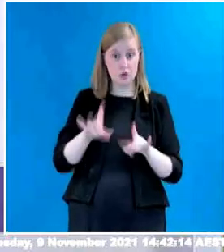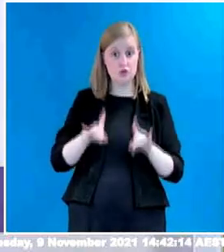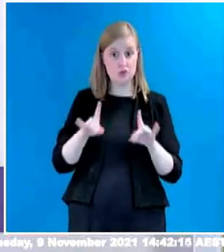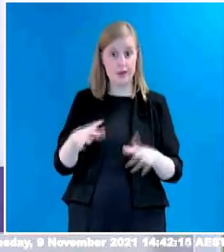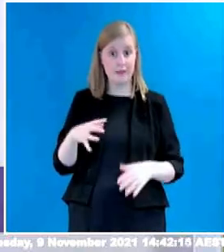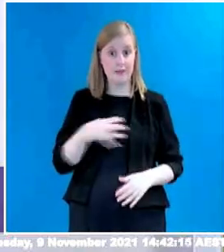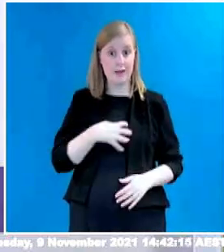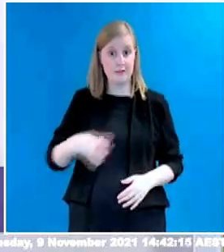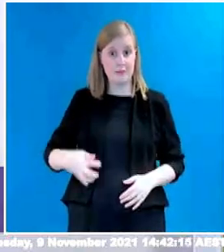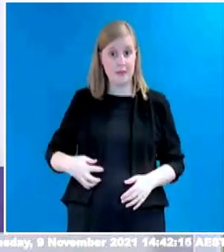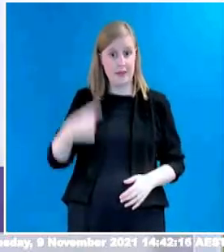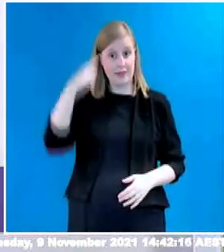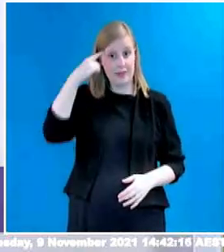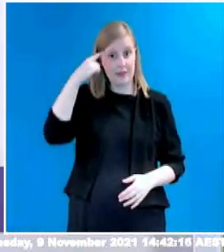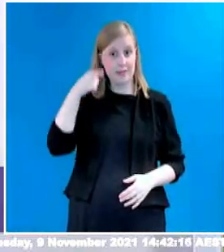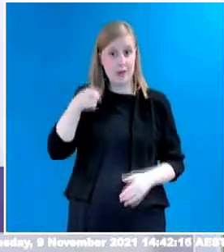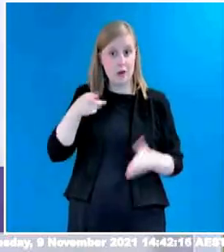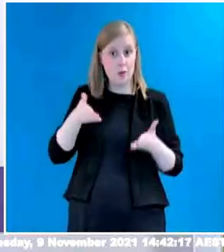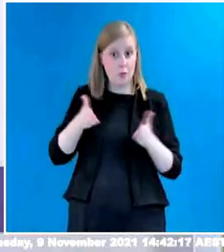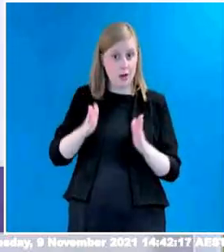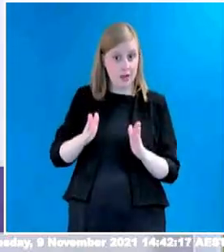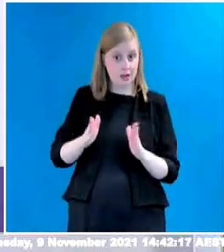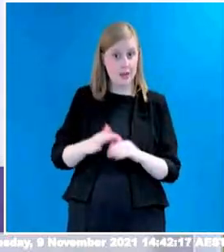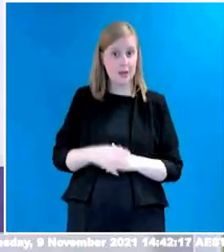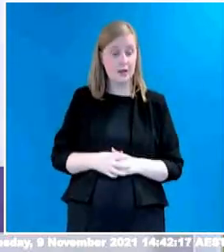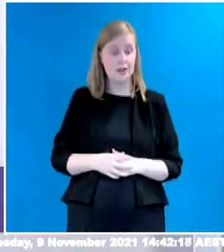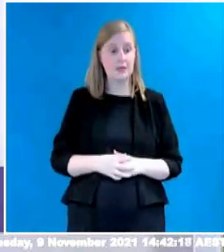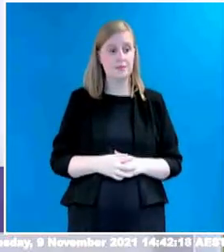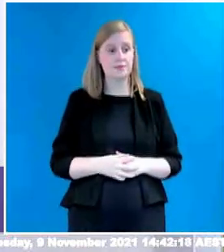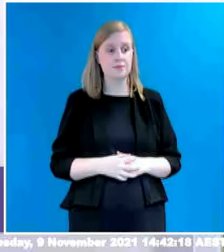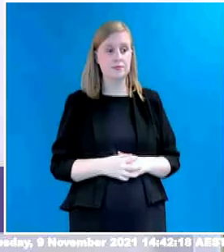In relation to interpreting the treaty, yes, we would